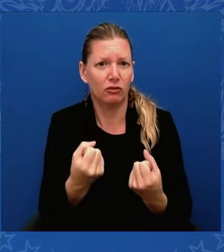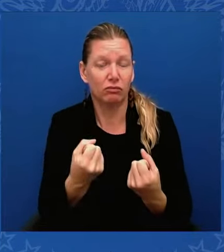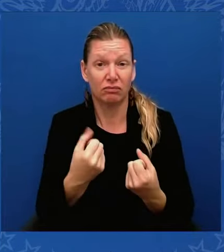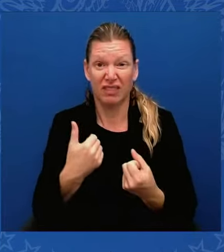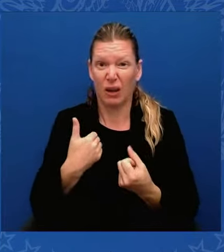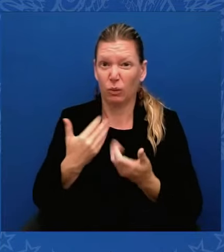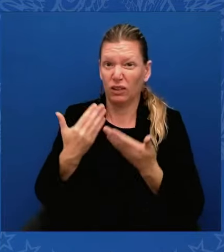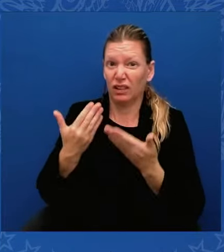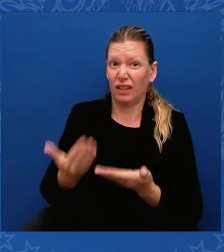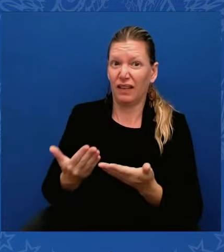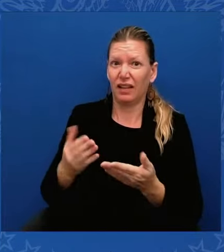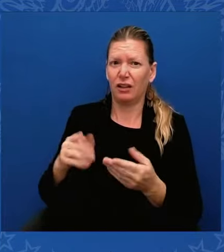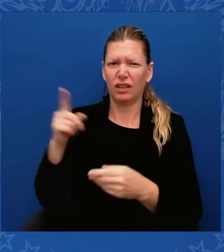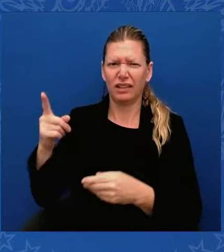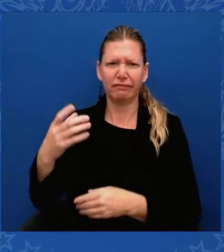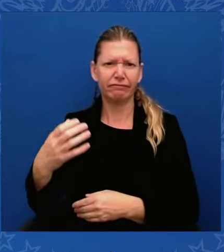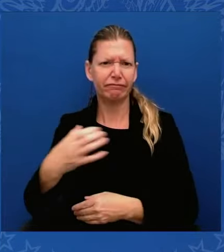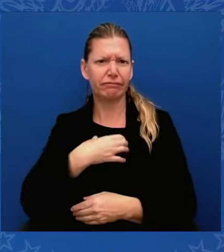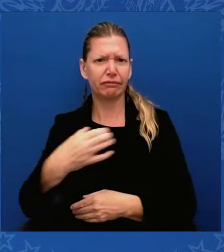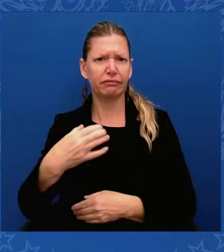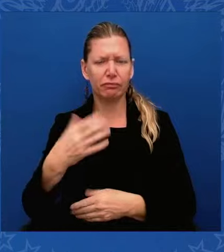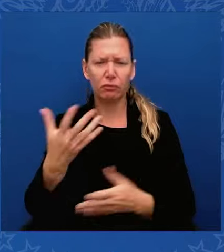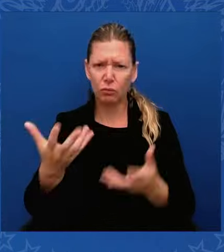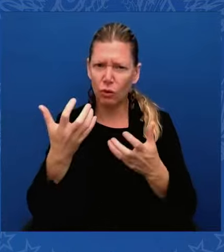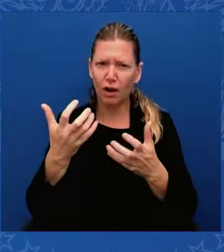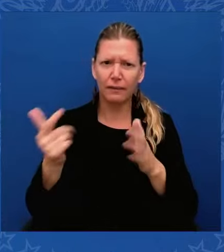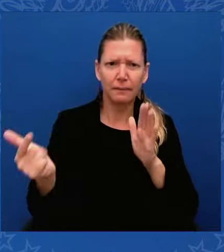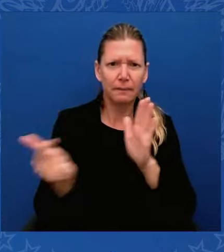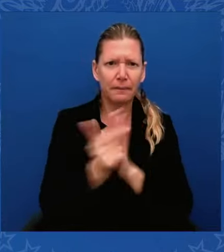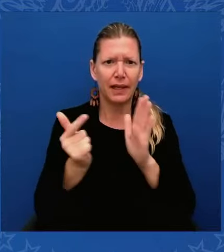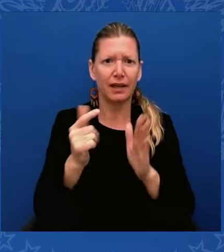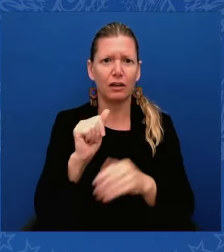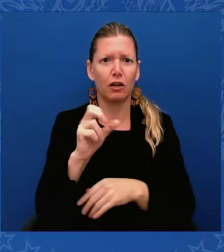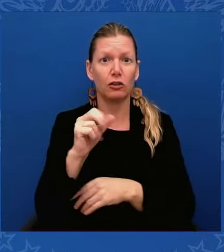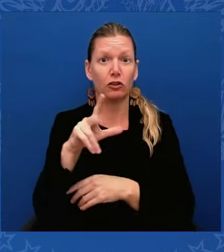to prevent this type of gun violence from continuing to target our communities.